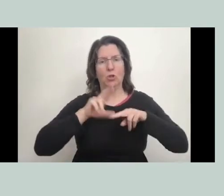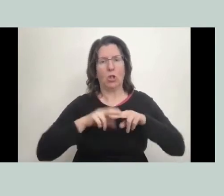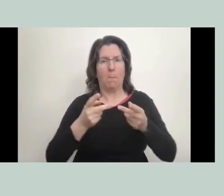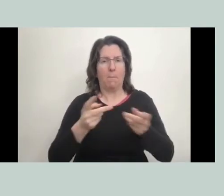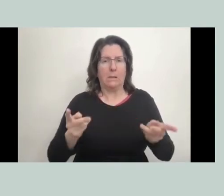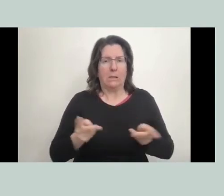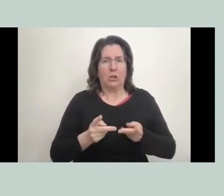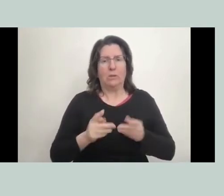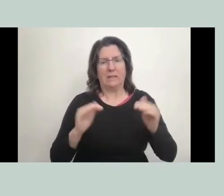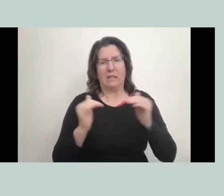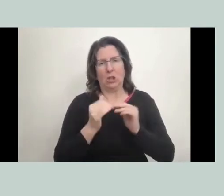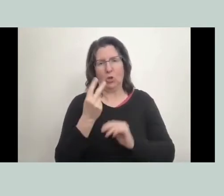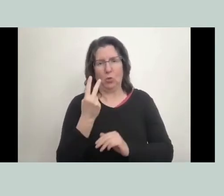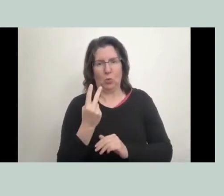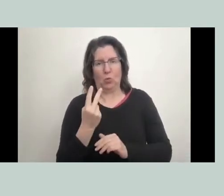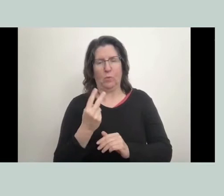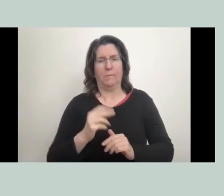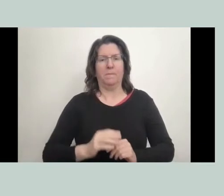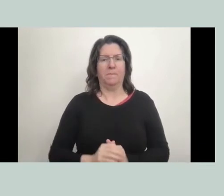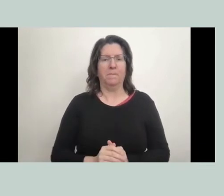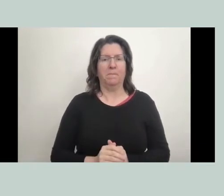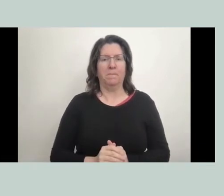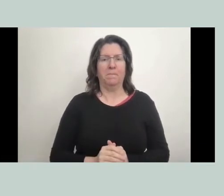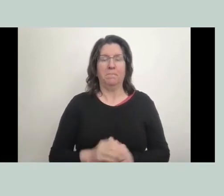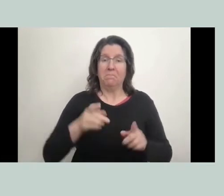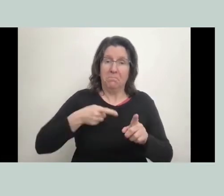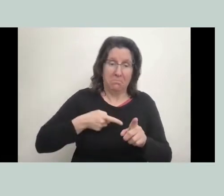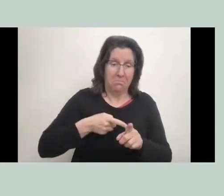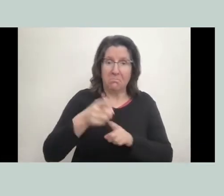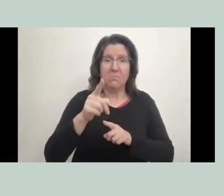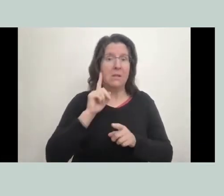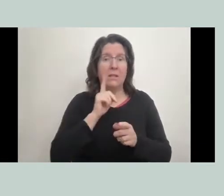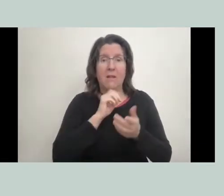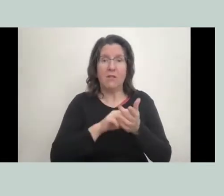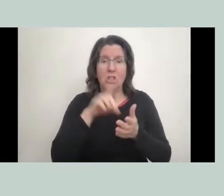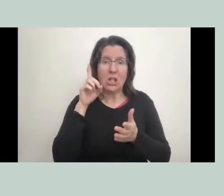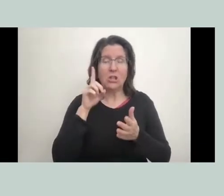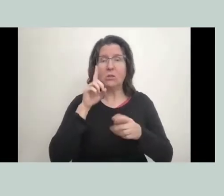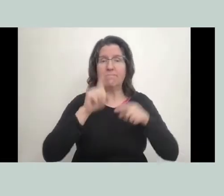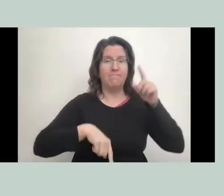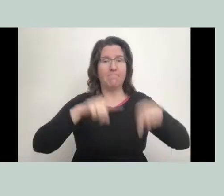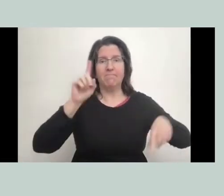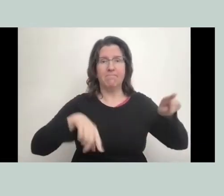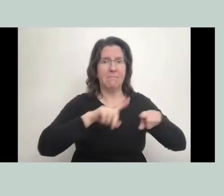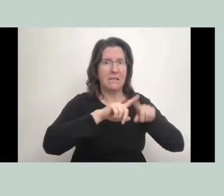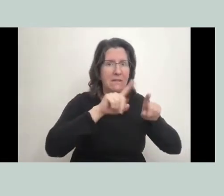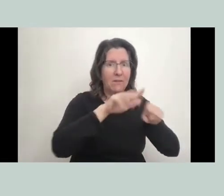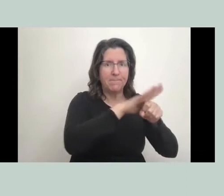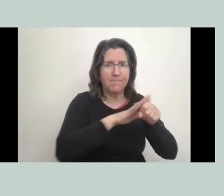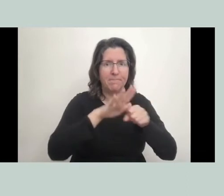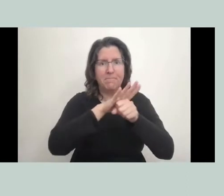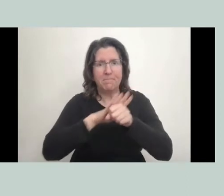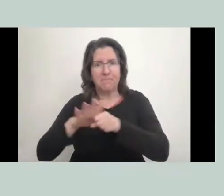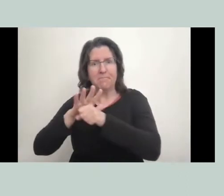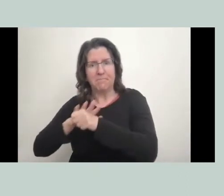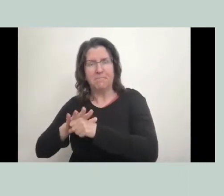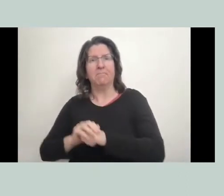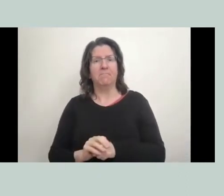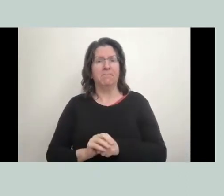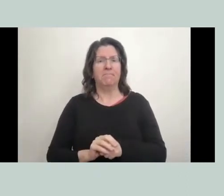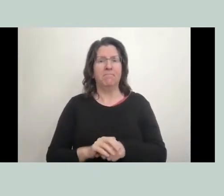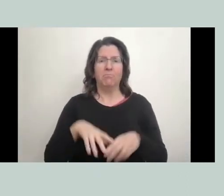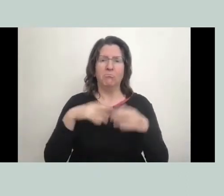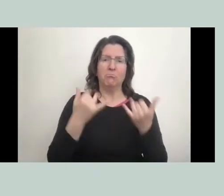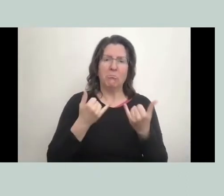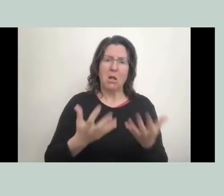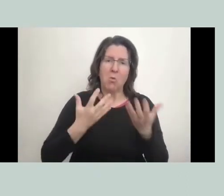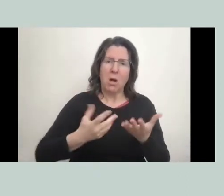I hold a Canada Research Chair, Tier 2. My area of specialty is Deaf Education in all its various approaches.